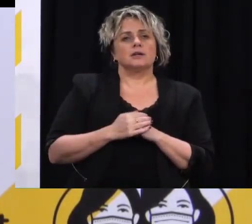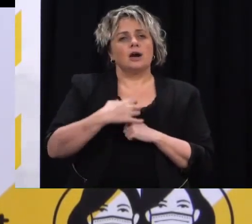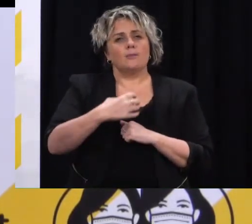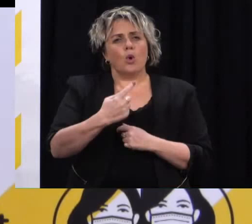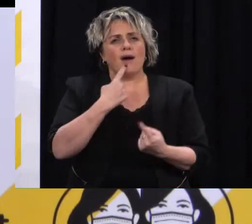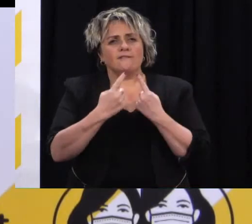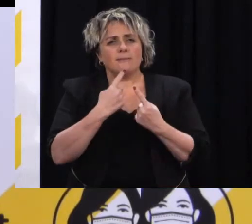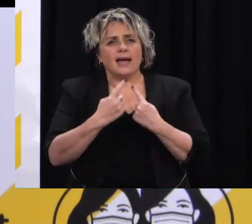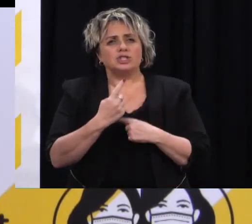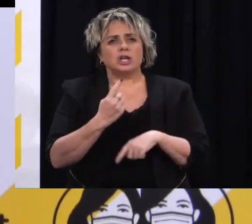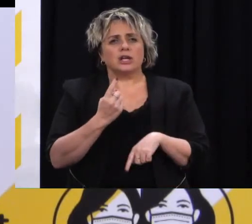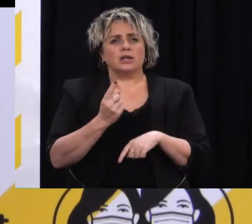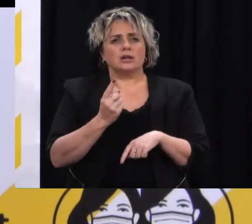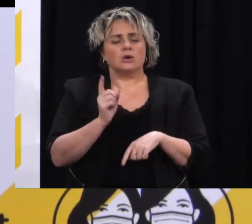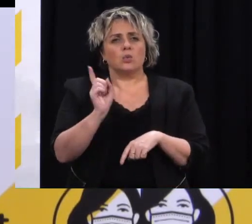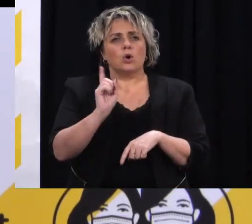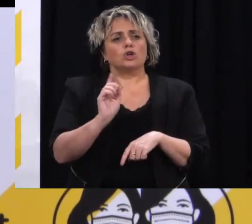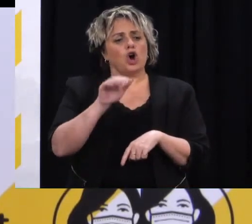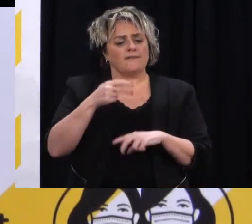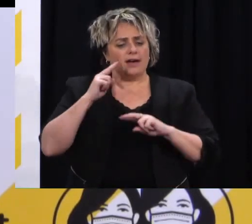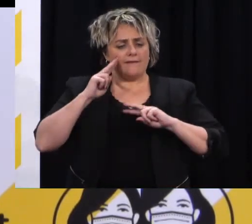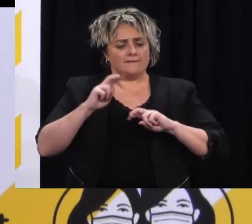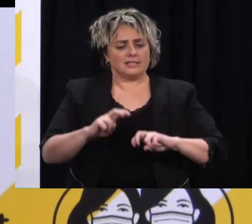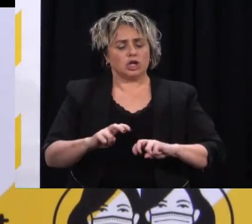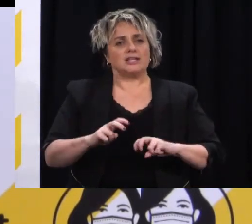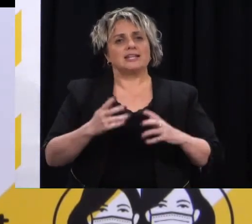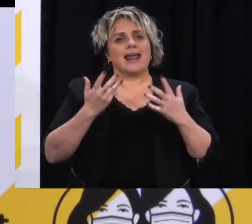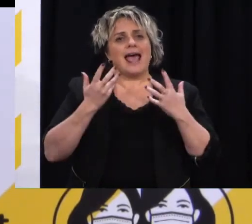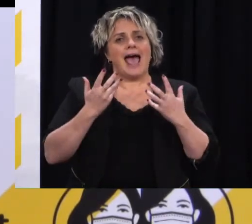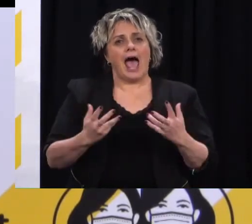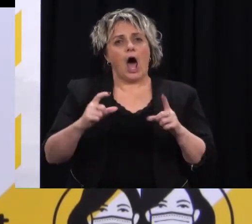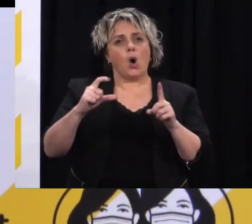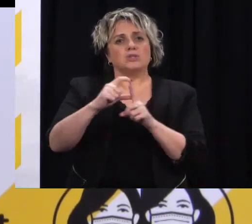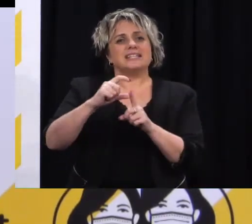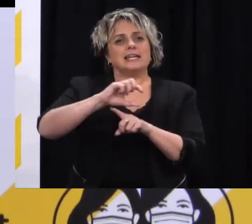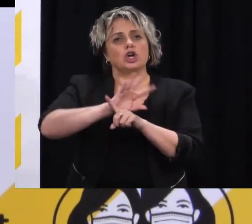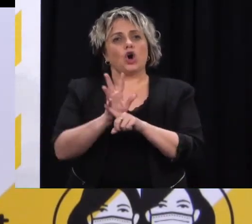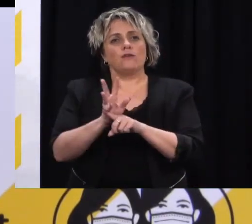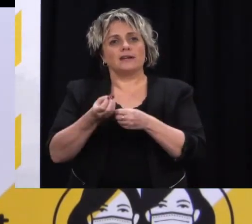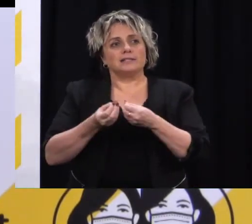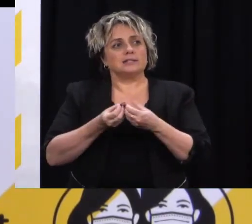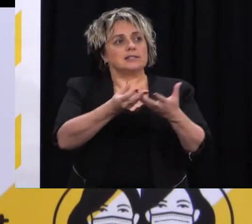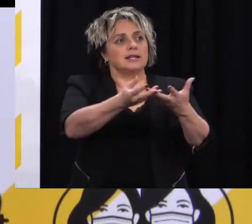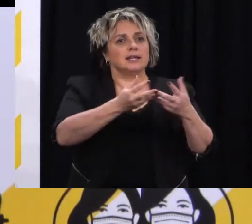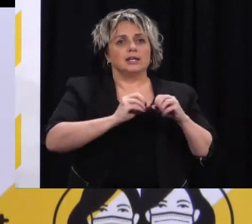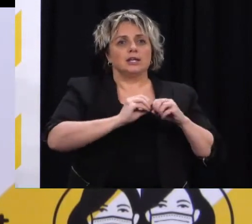after the wellbeing of those families. I'll come to you then